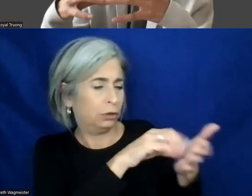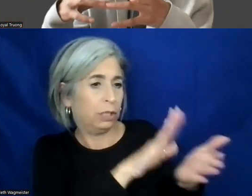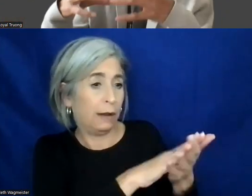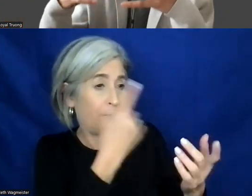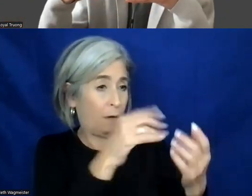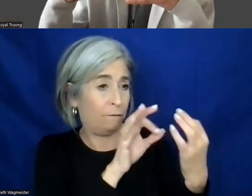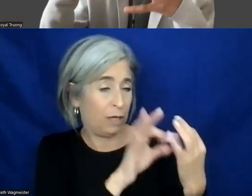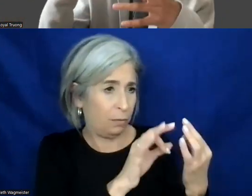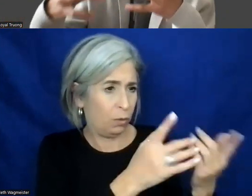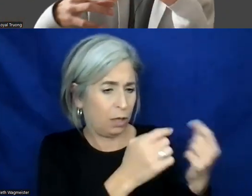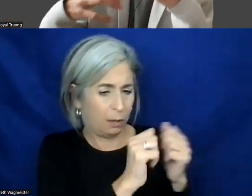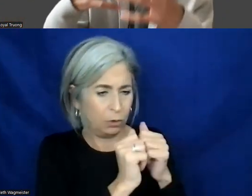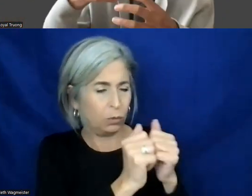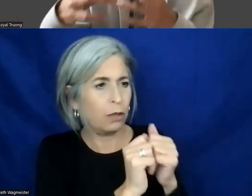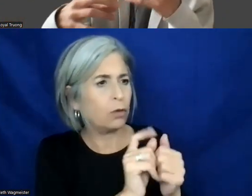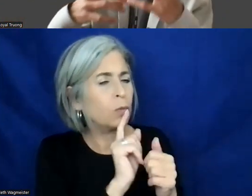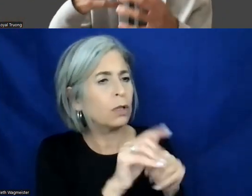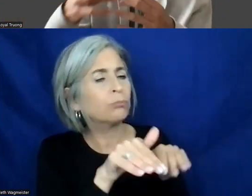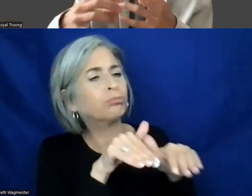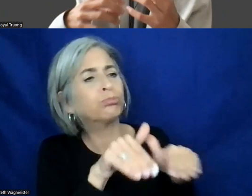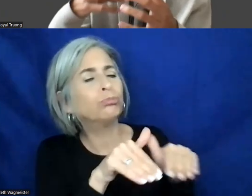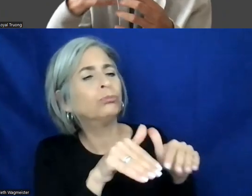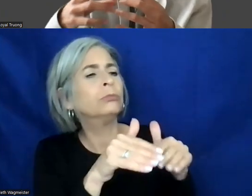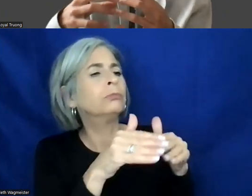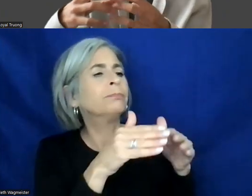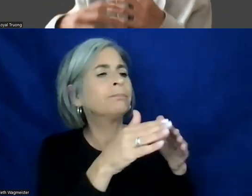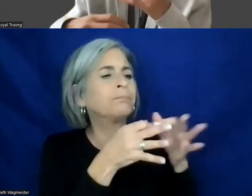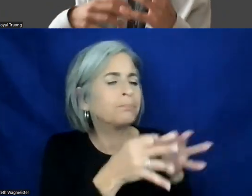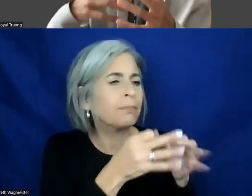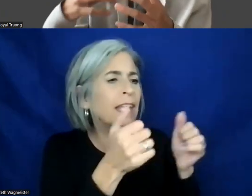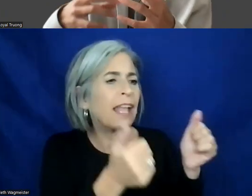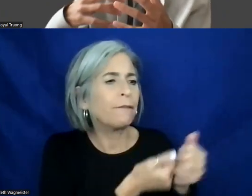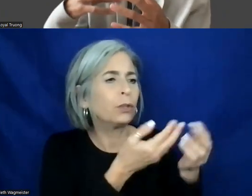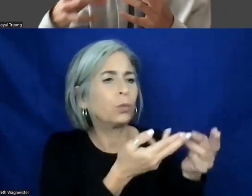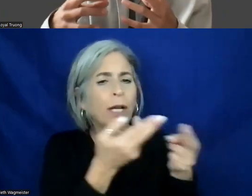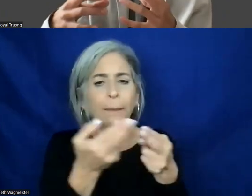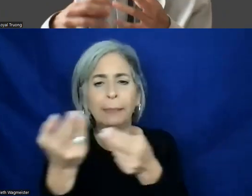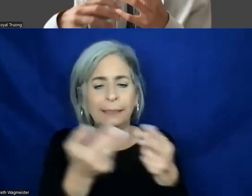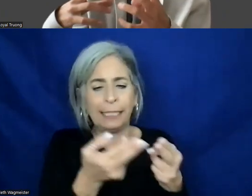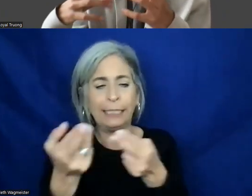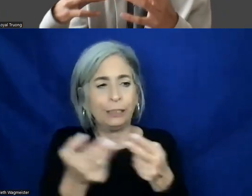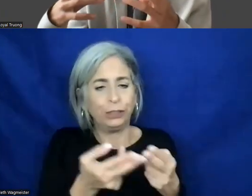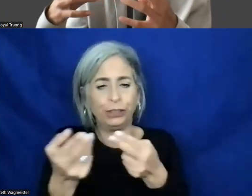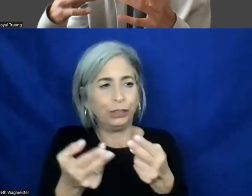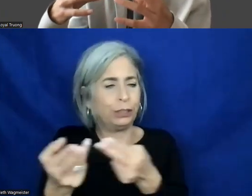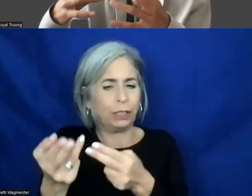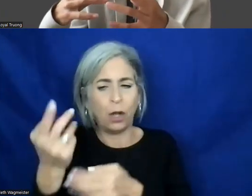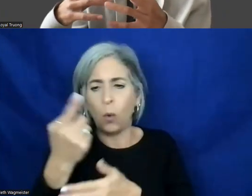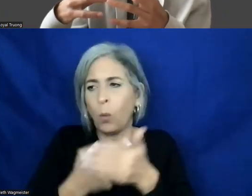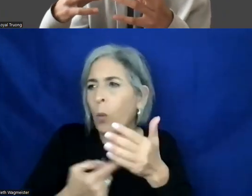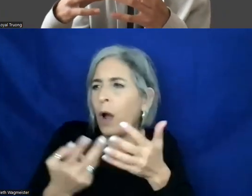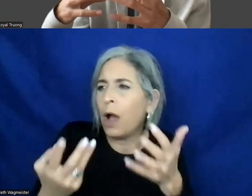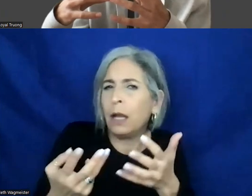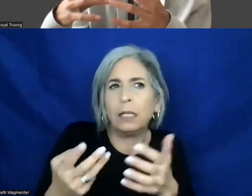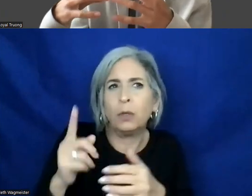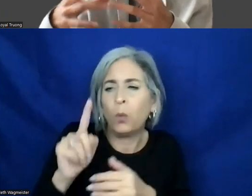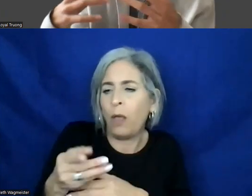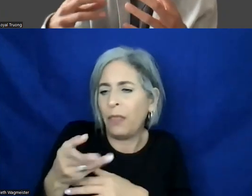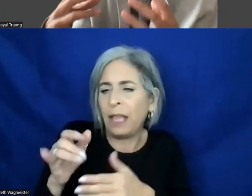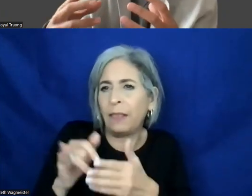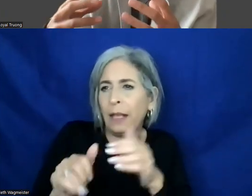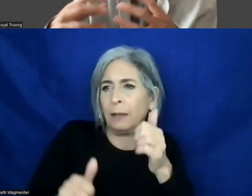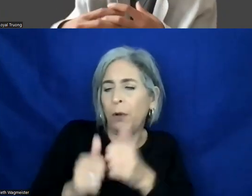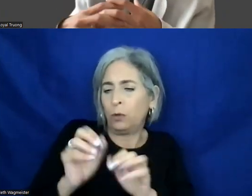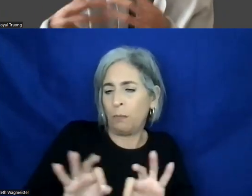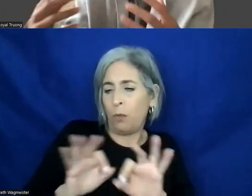and walk through each recommendation and each fix and see what is the more important fix or lower